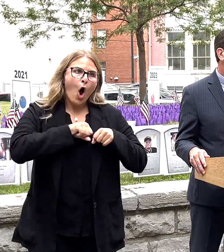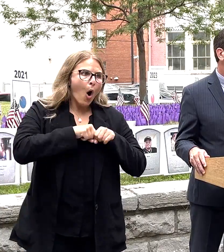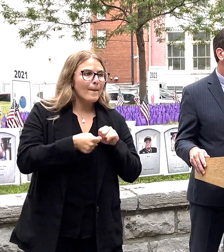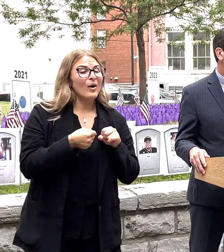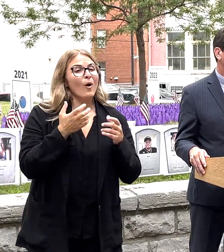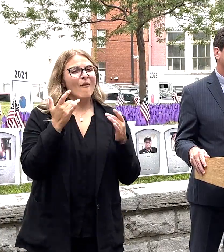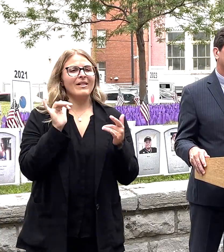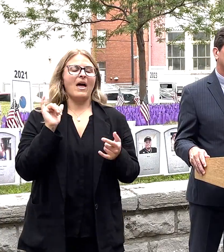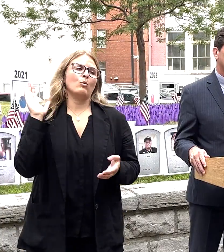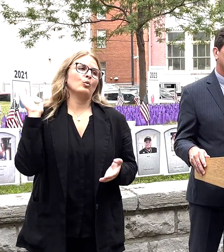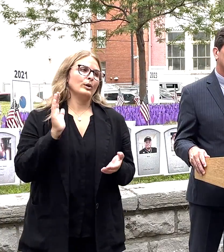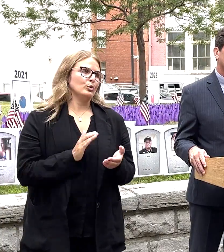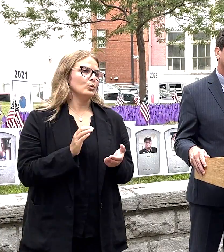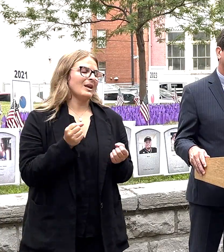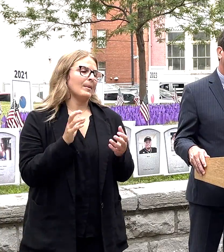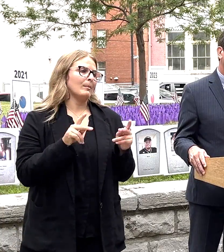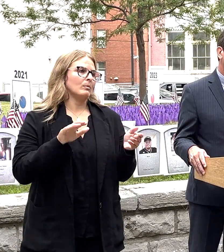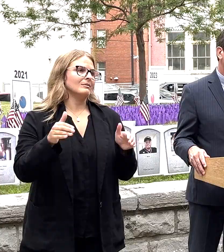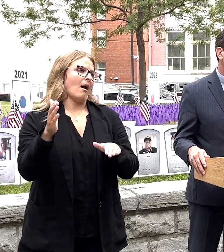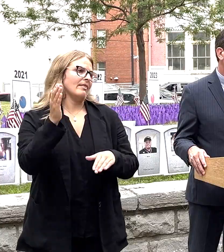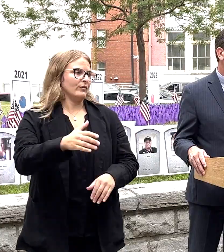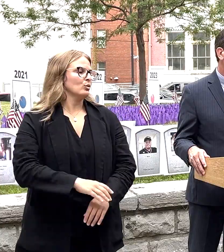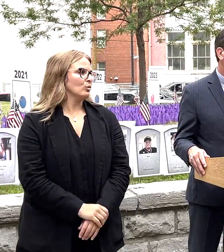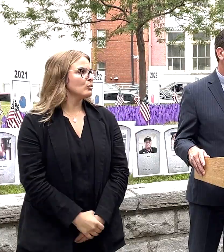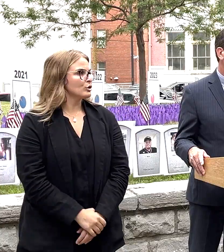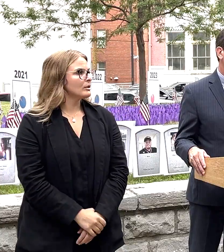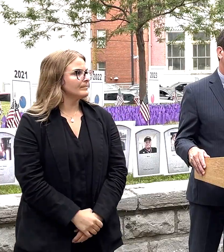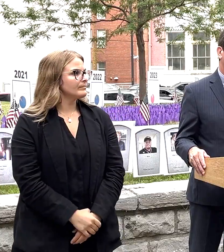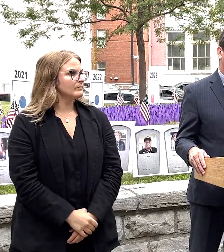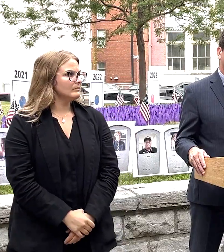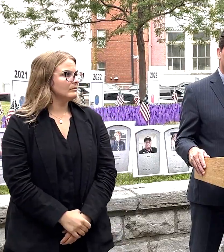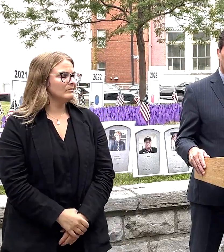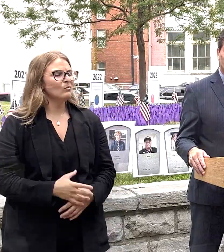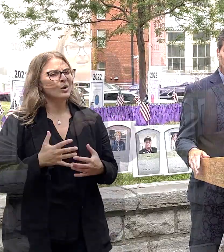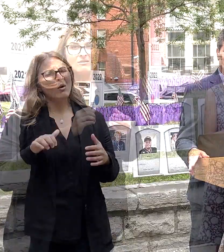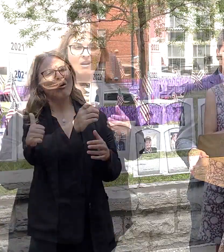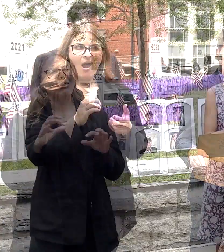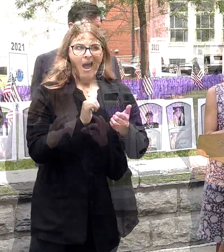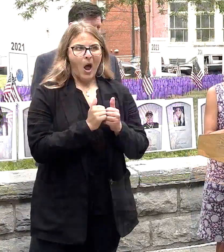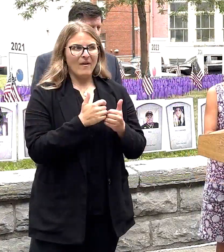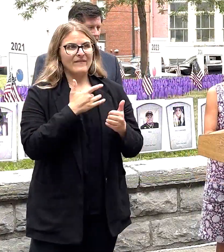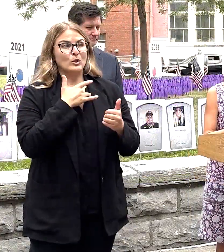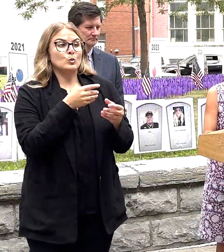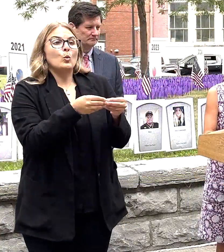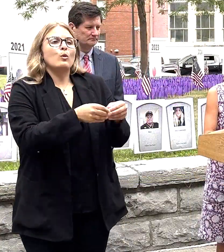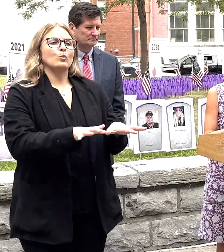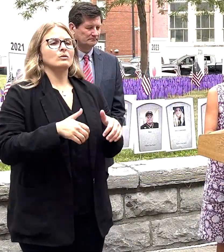the number of deaths in the future so that no other families have to go through it. there's a reason why this